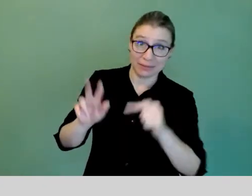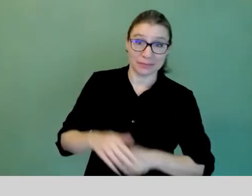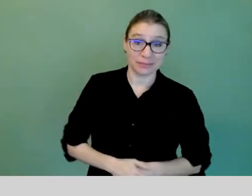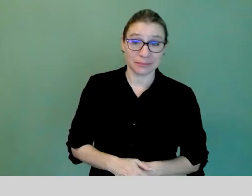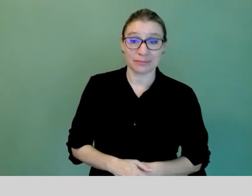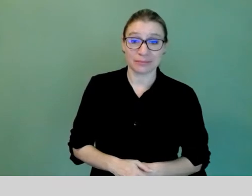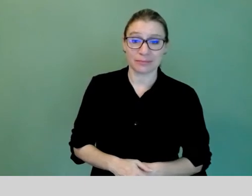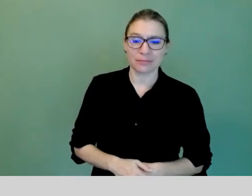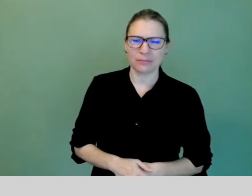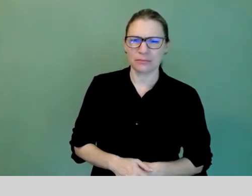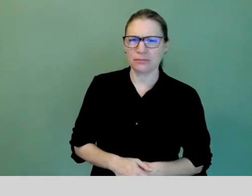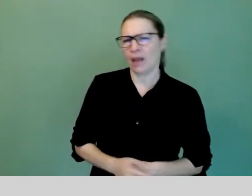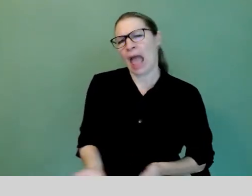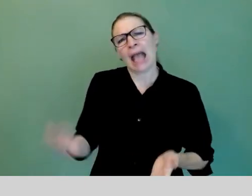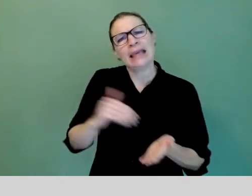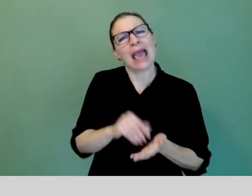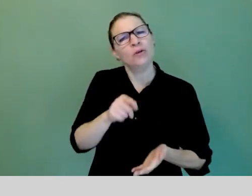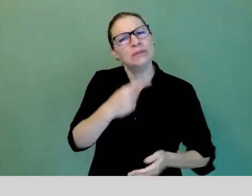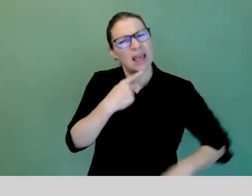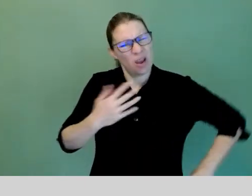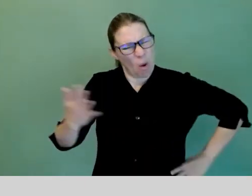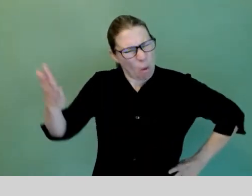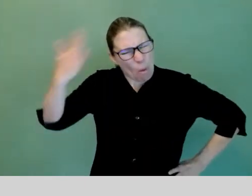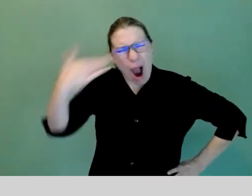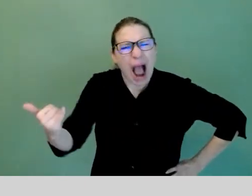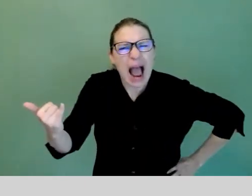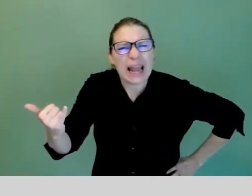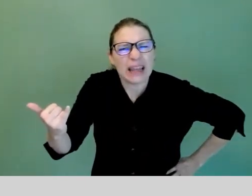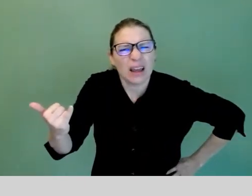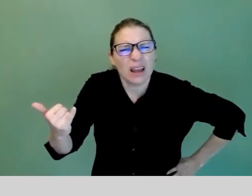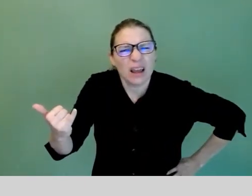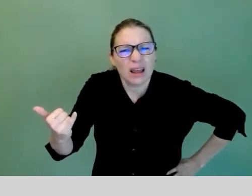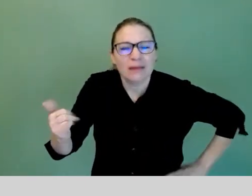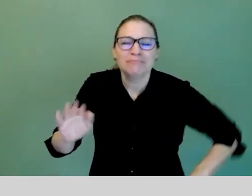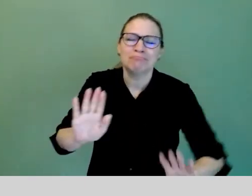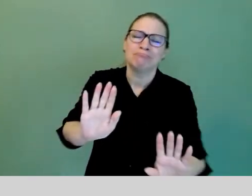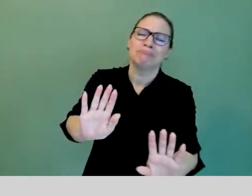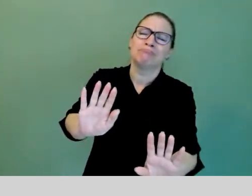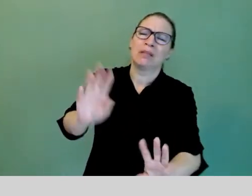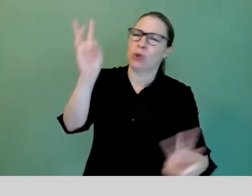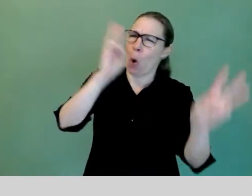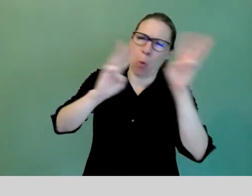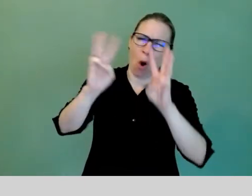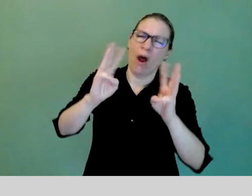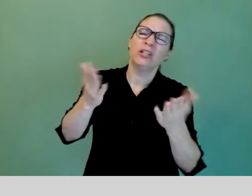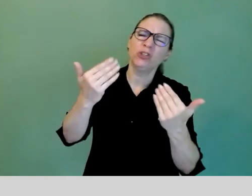And, again, you might be asking yourself, "Why?" Don't worry about it. Just go along with it.